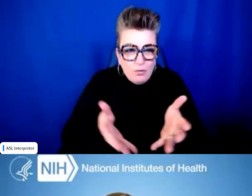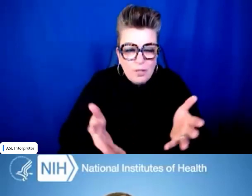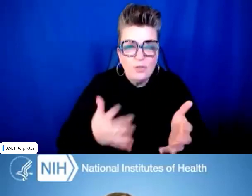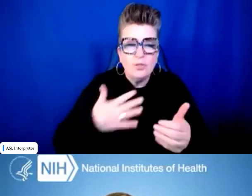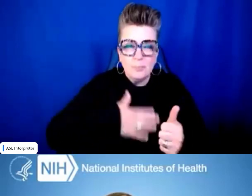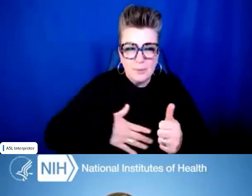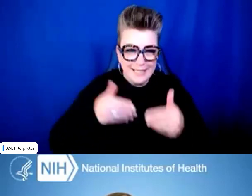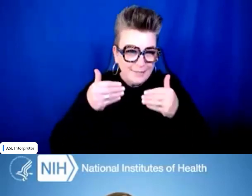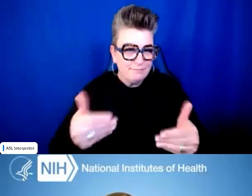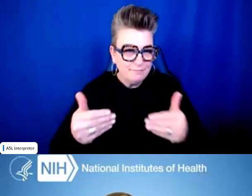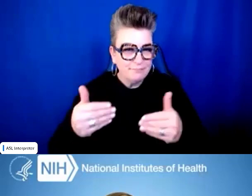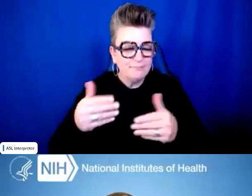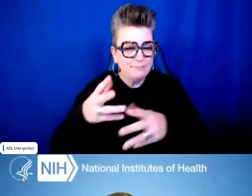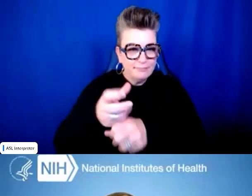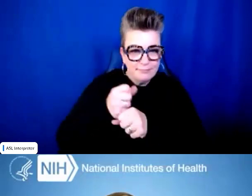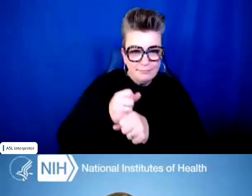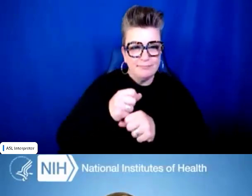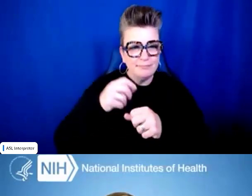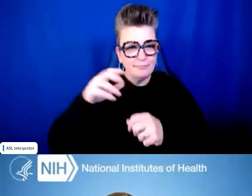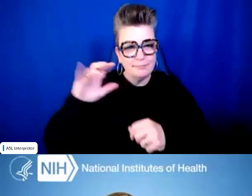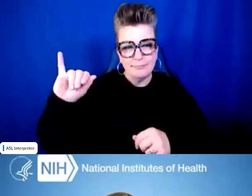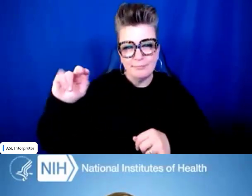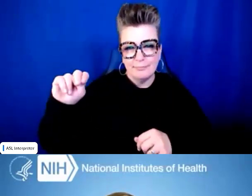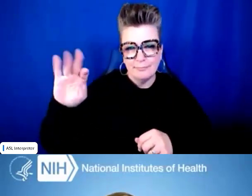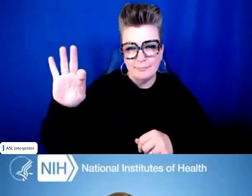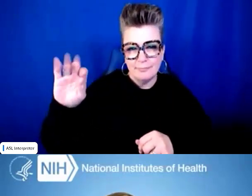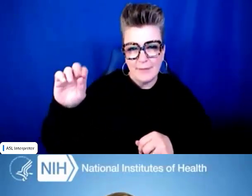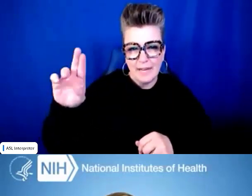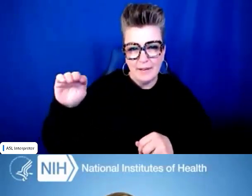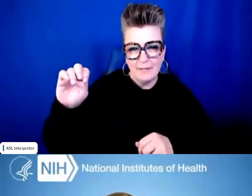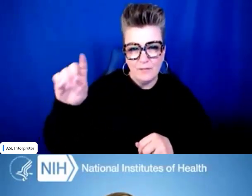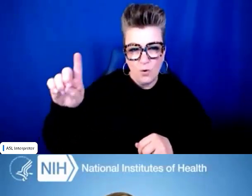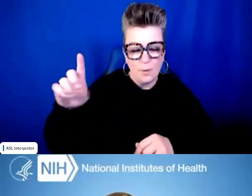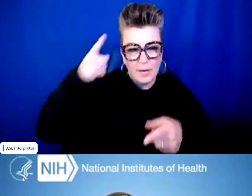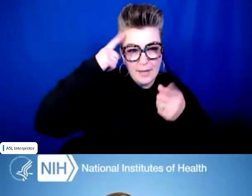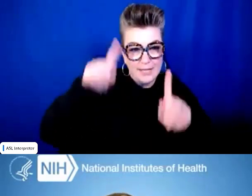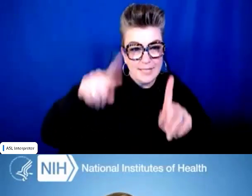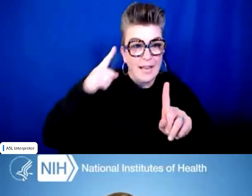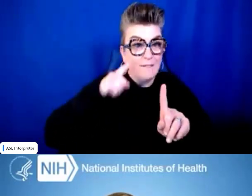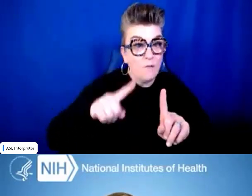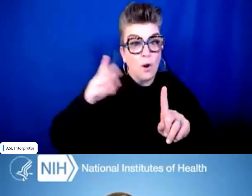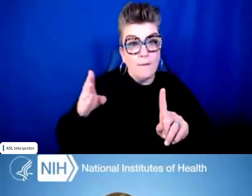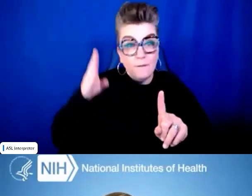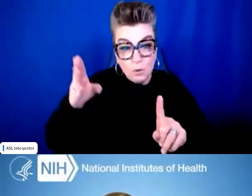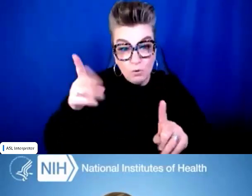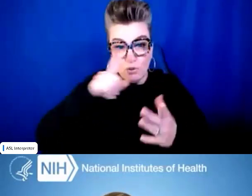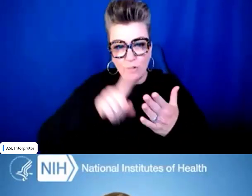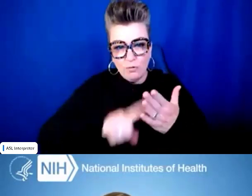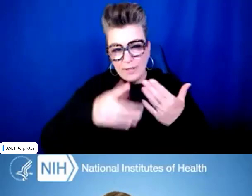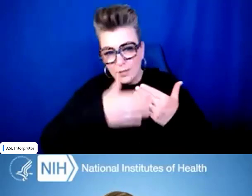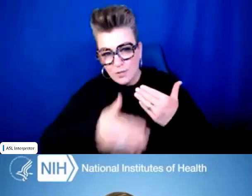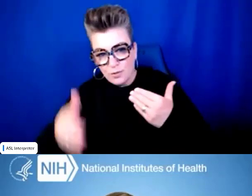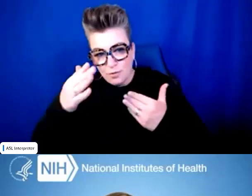consent for future research use and sharing of their scientific data,